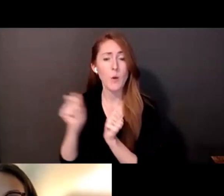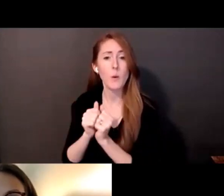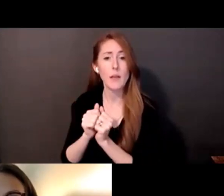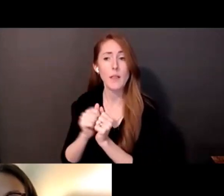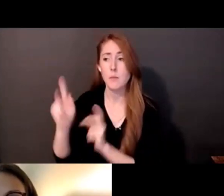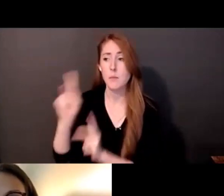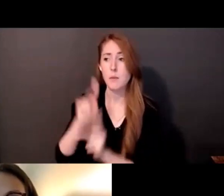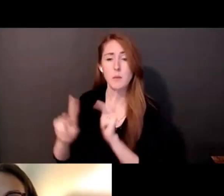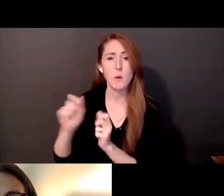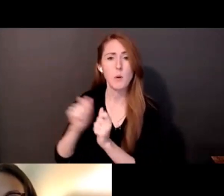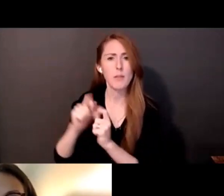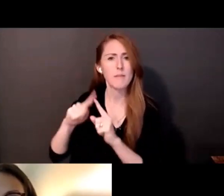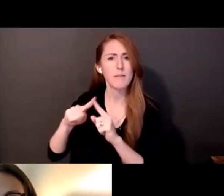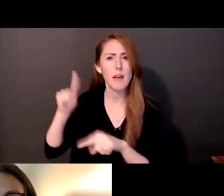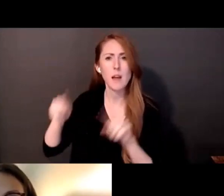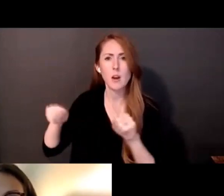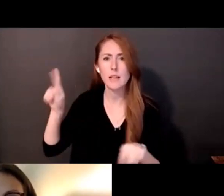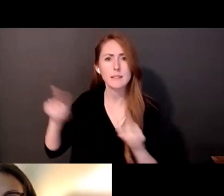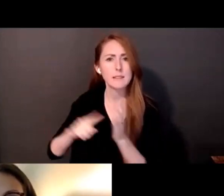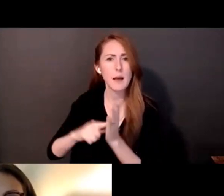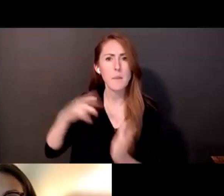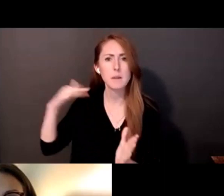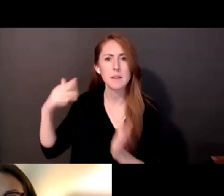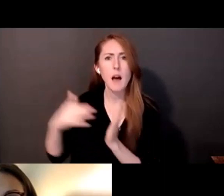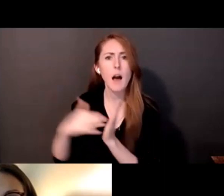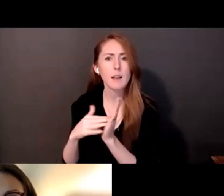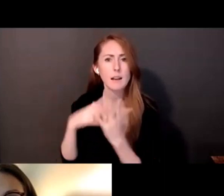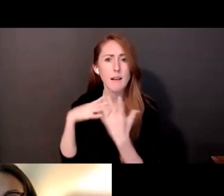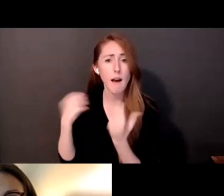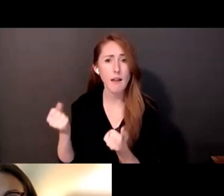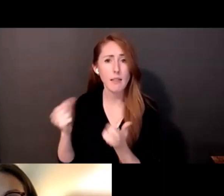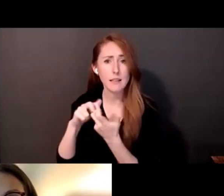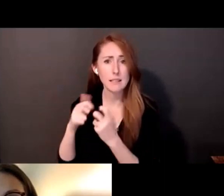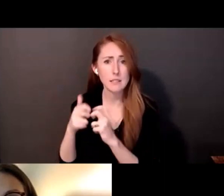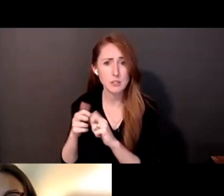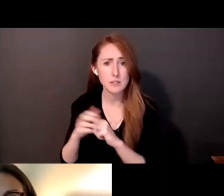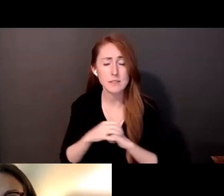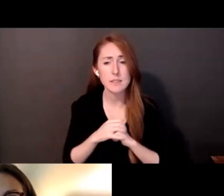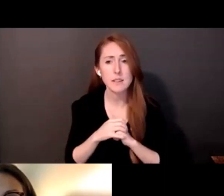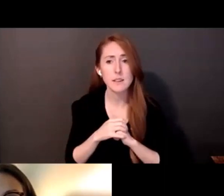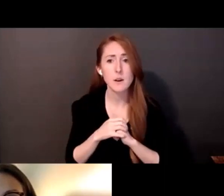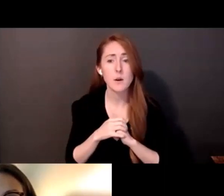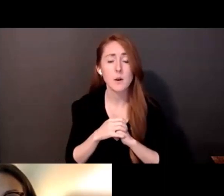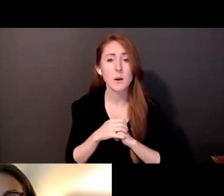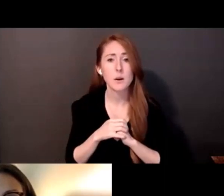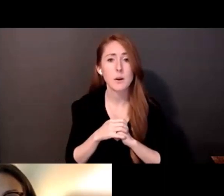of episodic health conditions. So wherever there was consensus, we went with that.